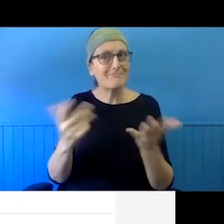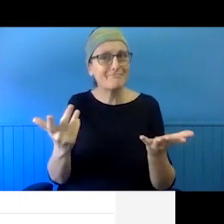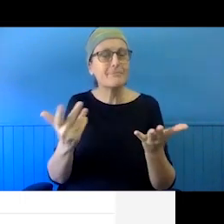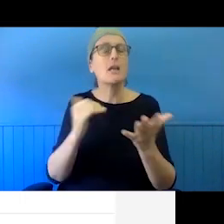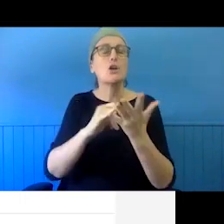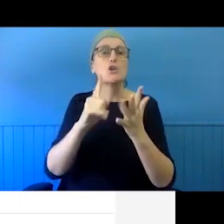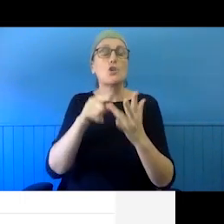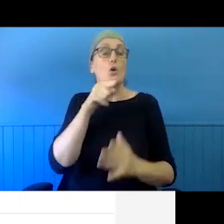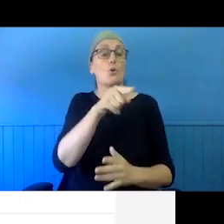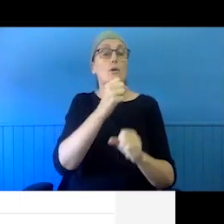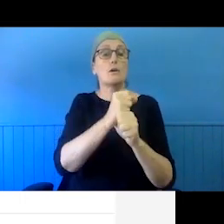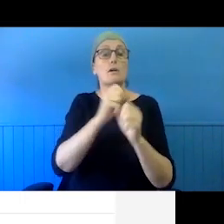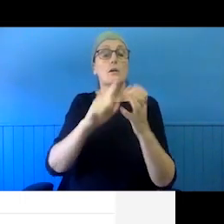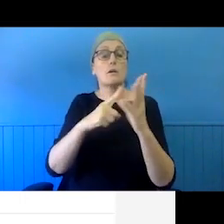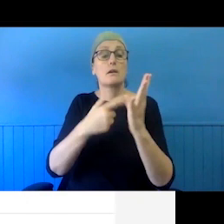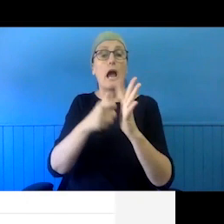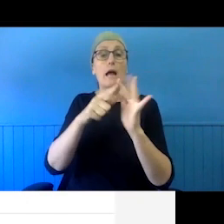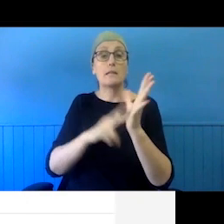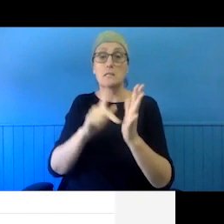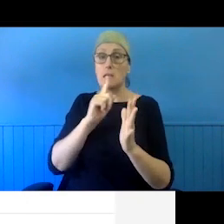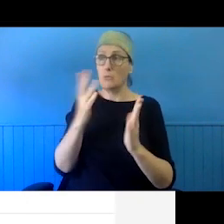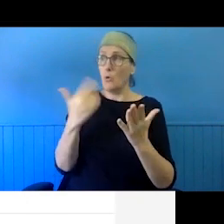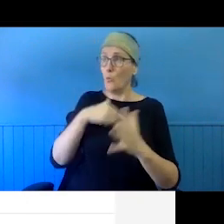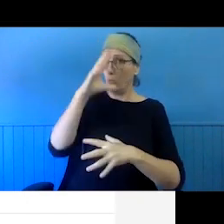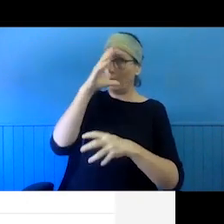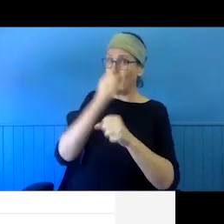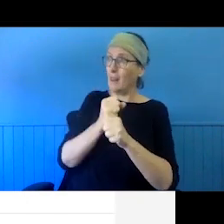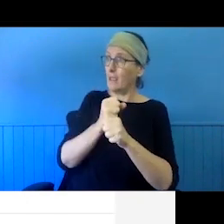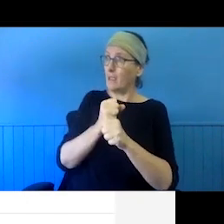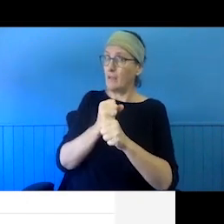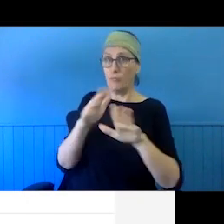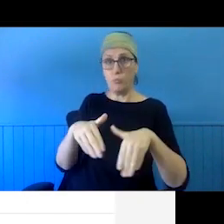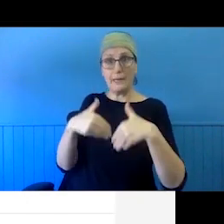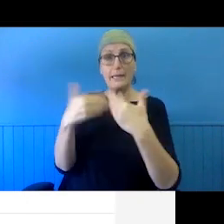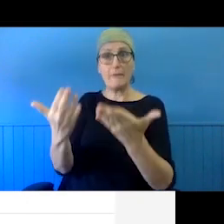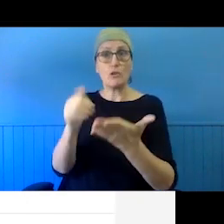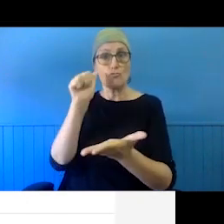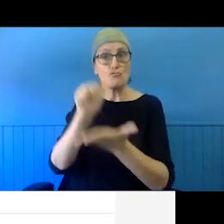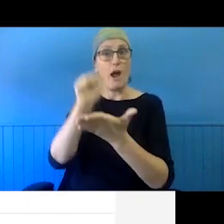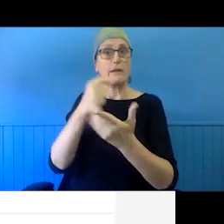providing fearless, independent journalism at a time when the world really needs it - and if you believe in that, the traditional business